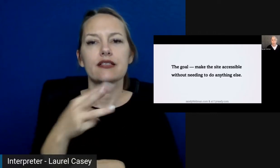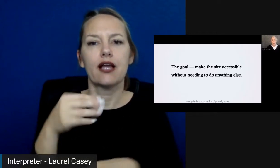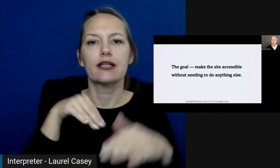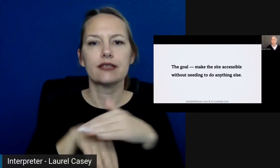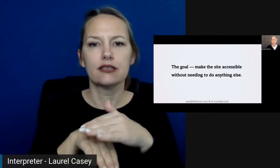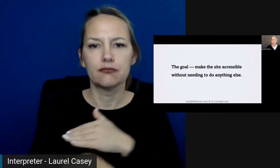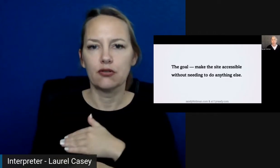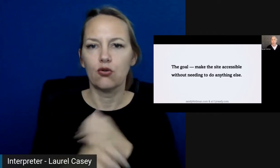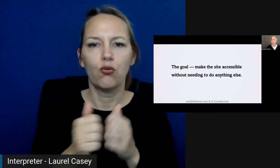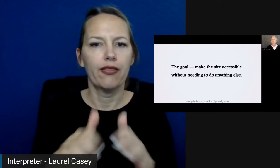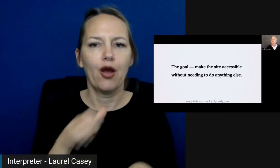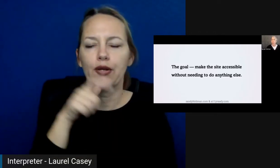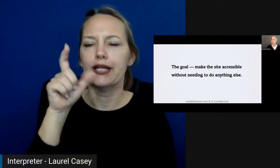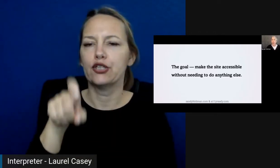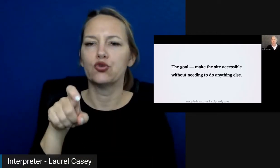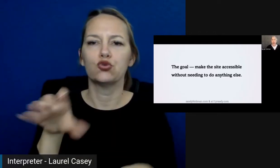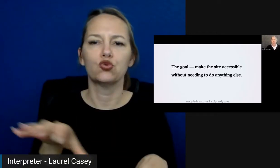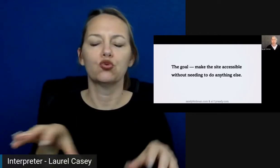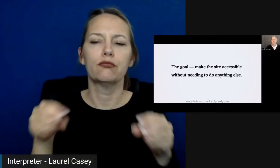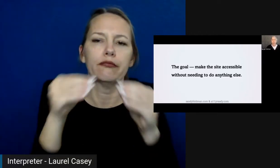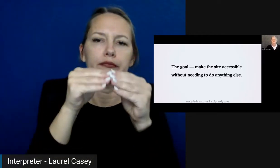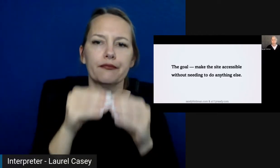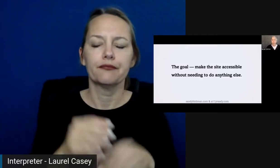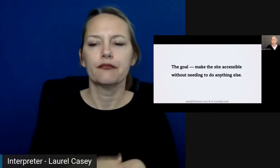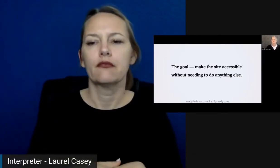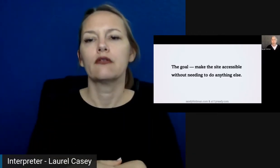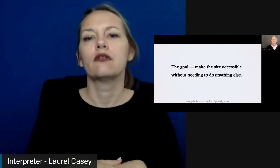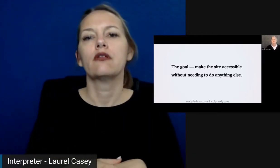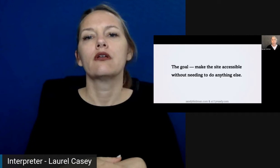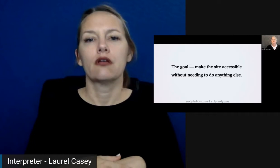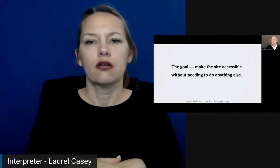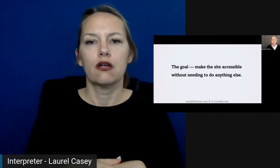to do anything else. And there'll be a lot of people